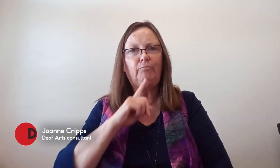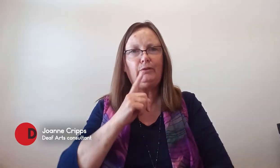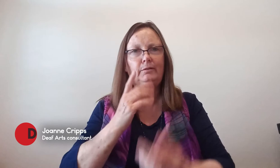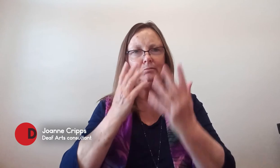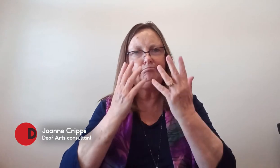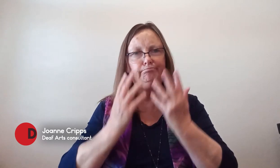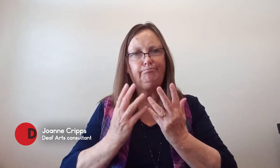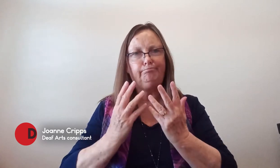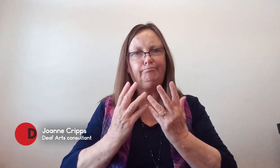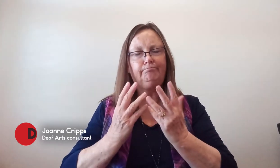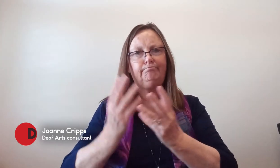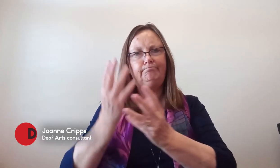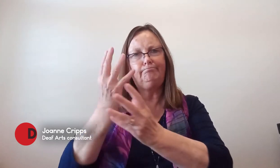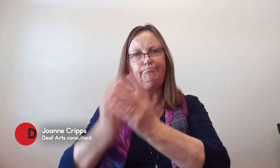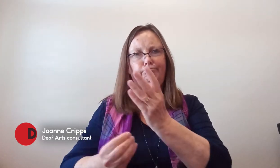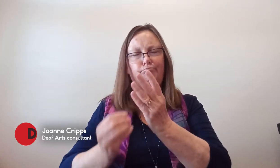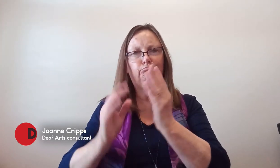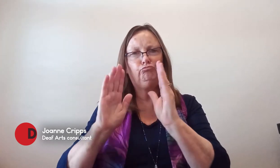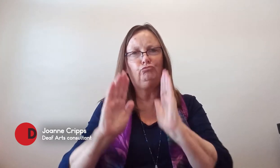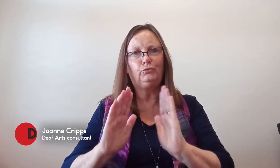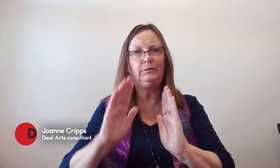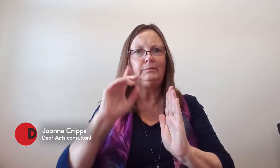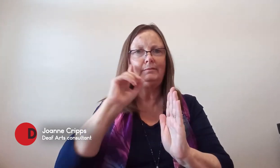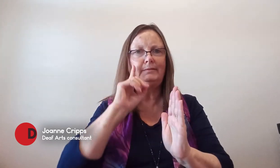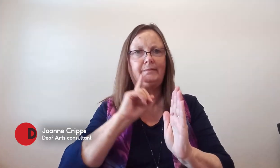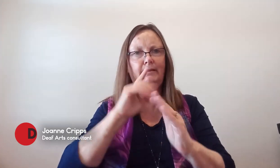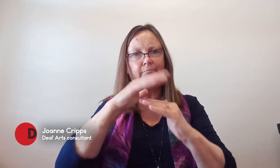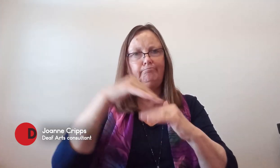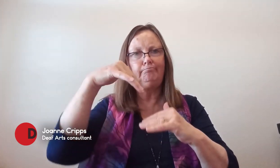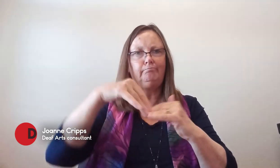[Joanne]: I was saddened that he is gone,